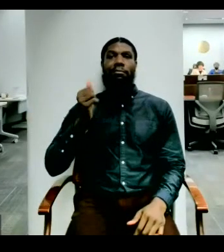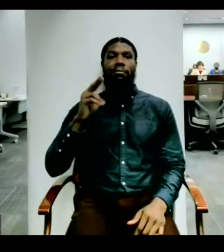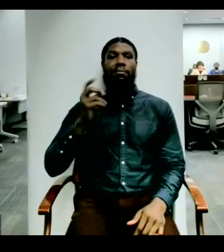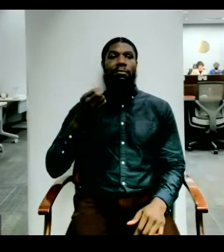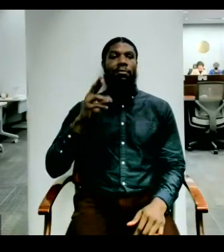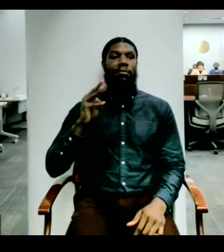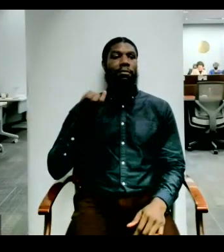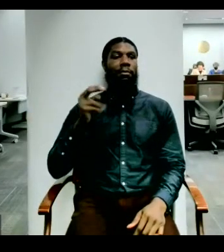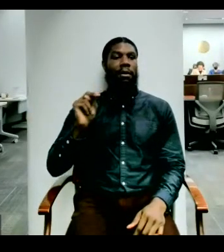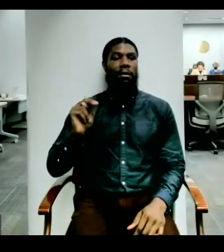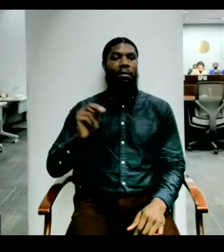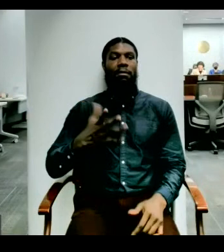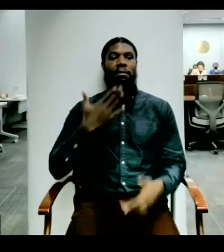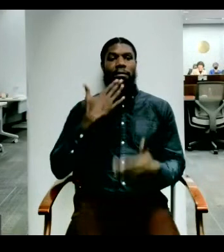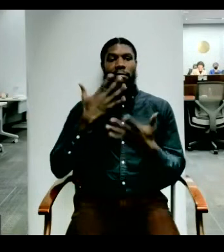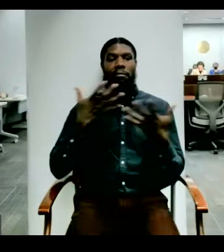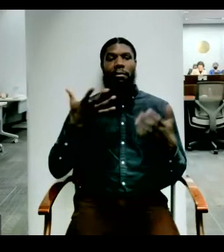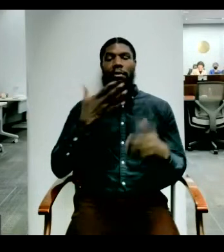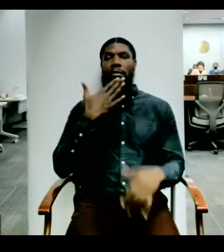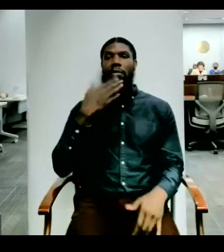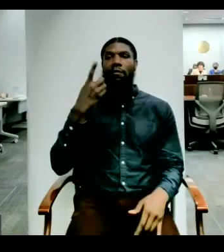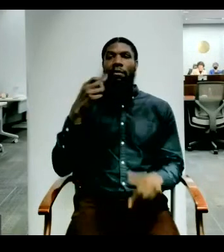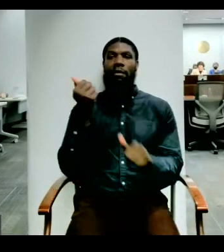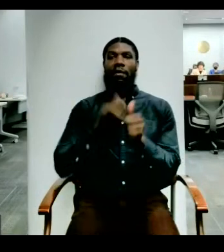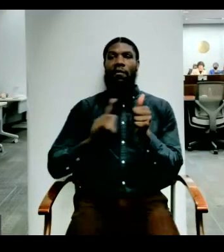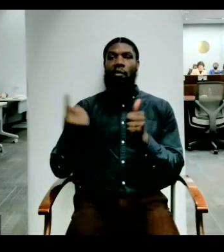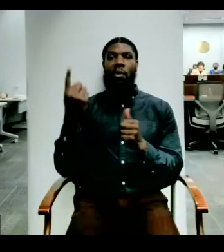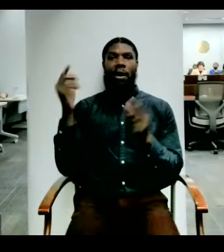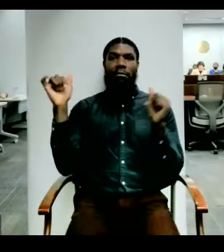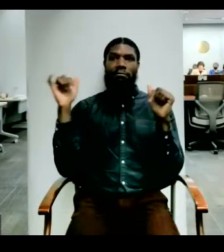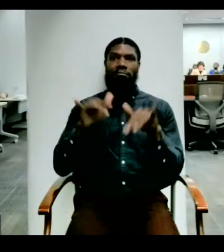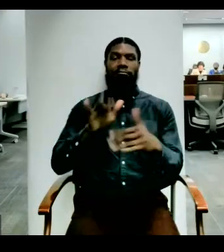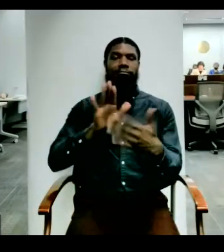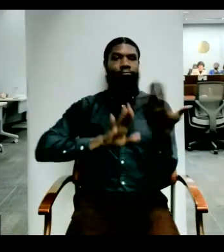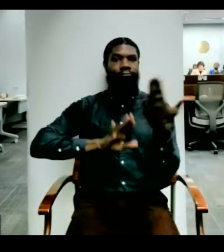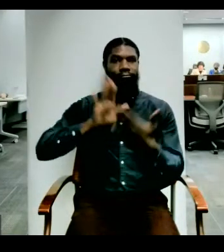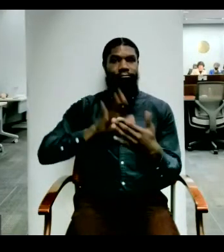Thank you and thank you for everyone who is here in person and more importantly for